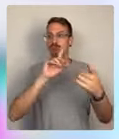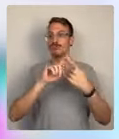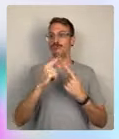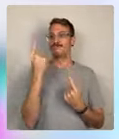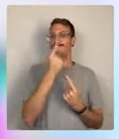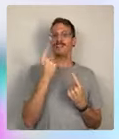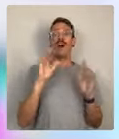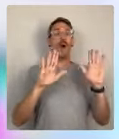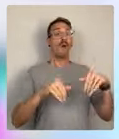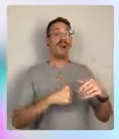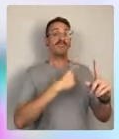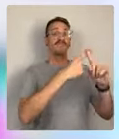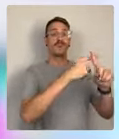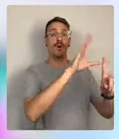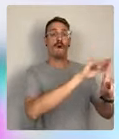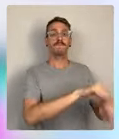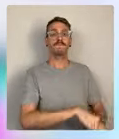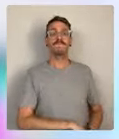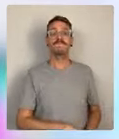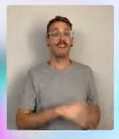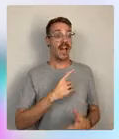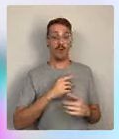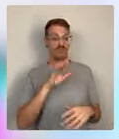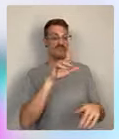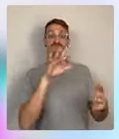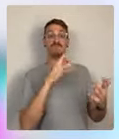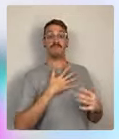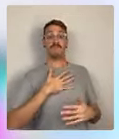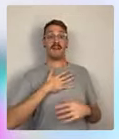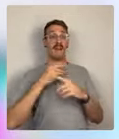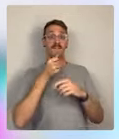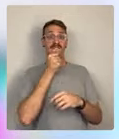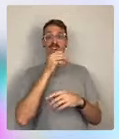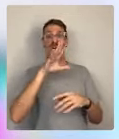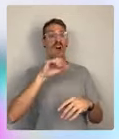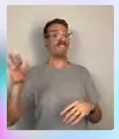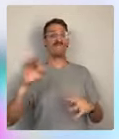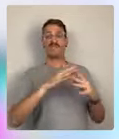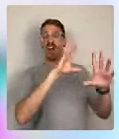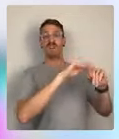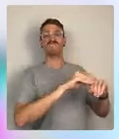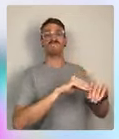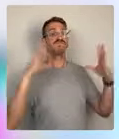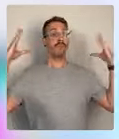So from the old school methodology of thinking, well, maybe I can just mute players. I'm just gonna turn off my mic entirely.